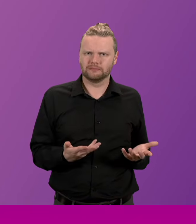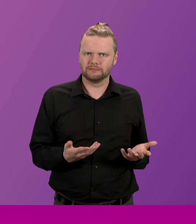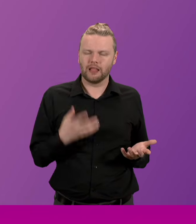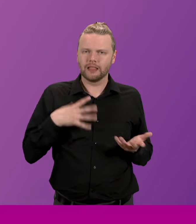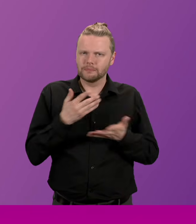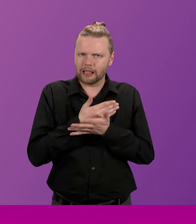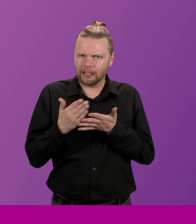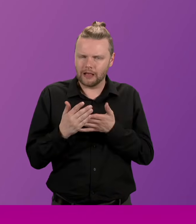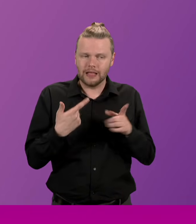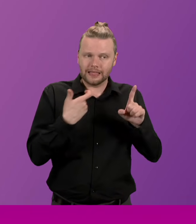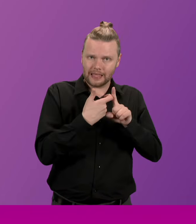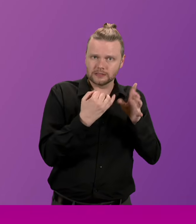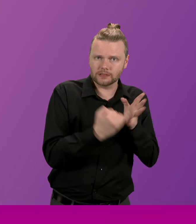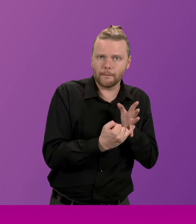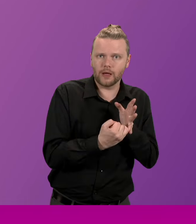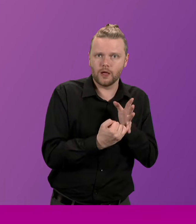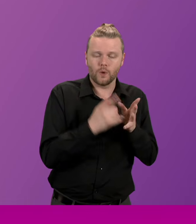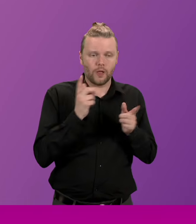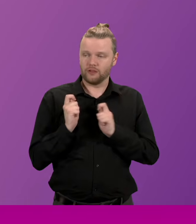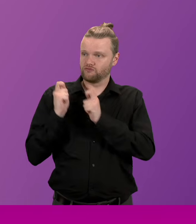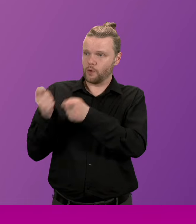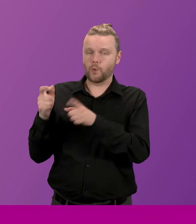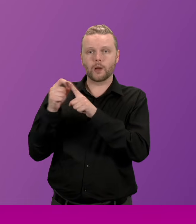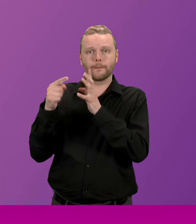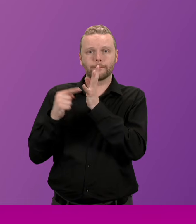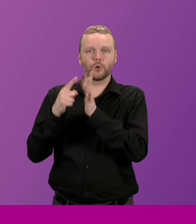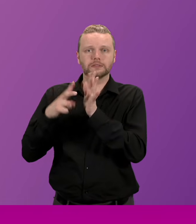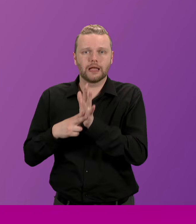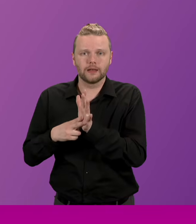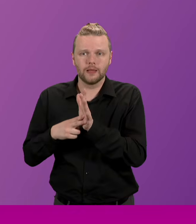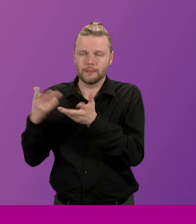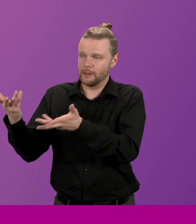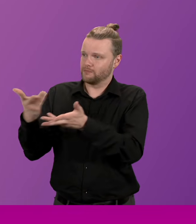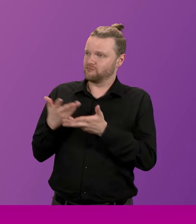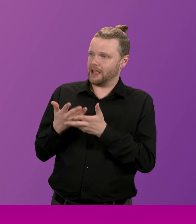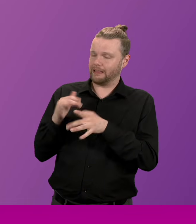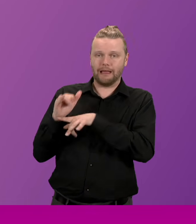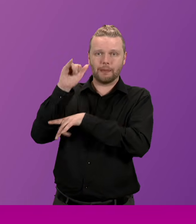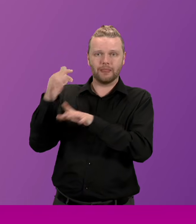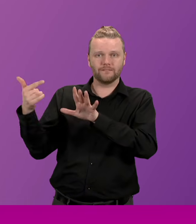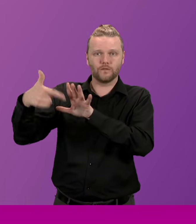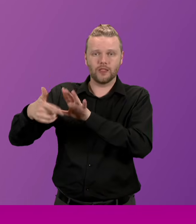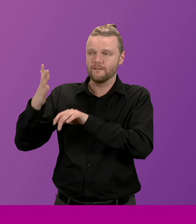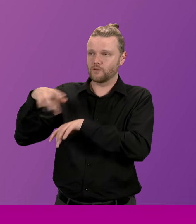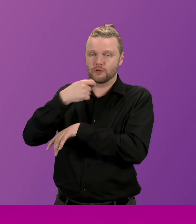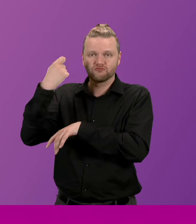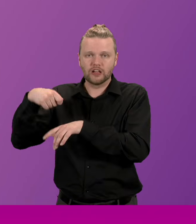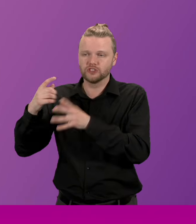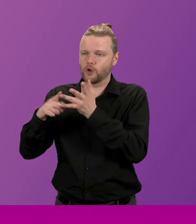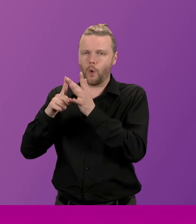Keir Starmer will reward Putin by bringing in jet fuel that is made from Russian oil.